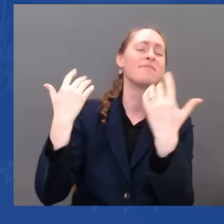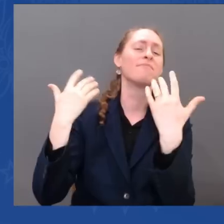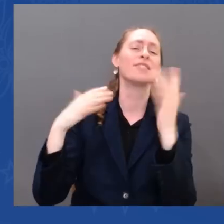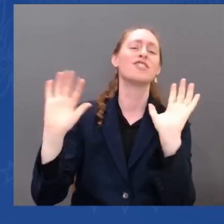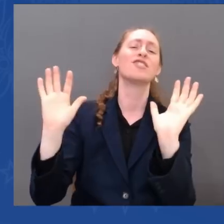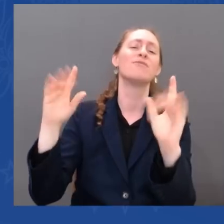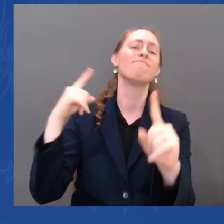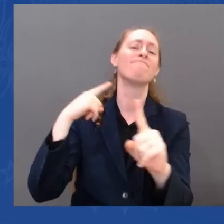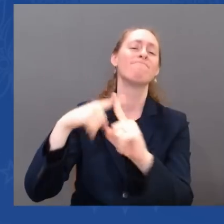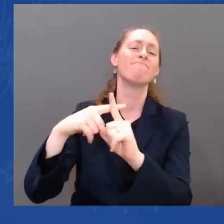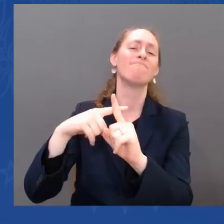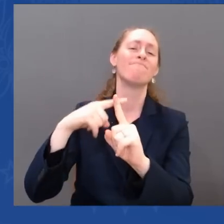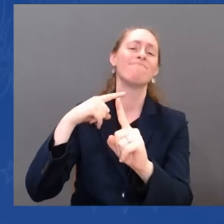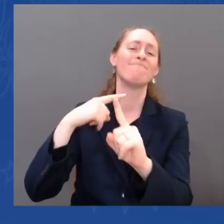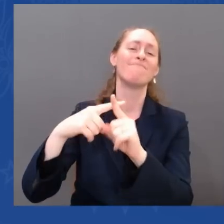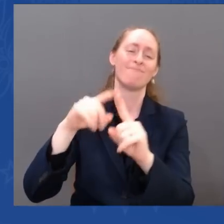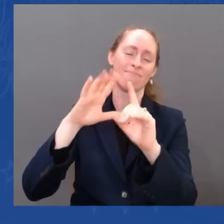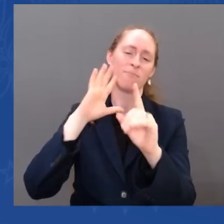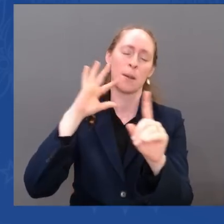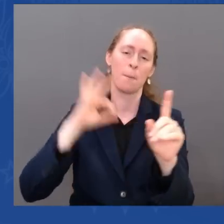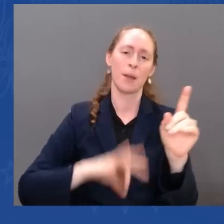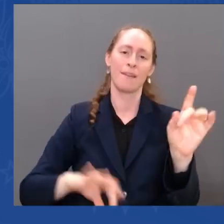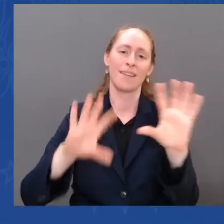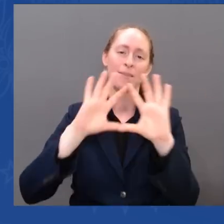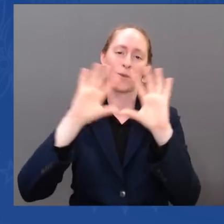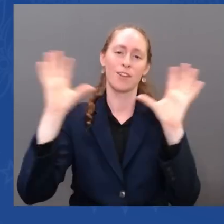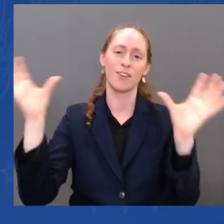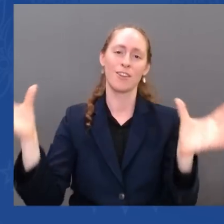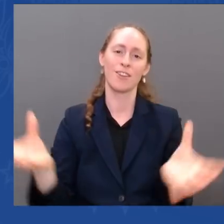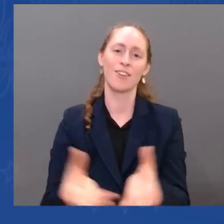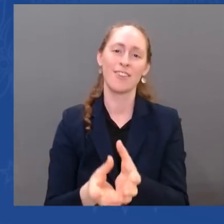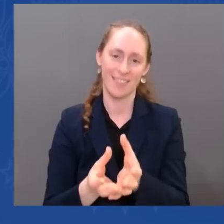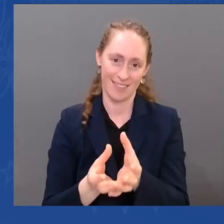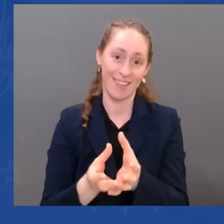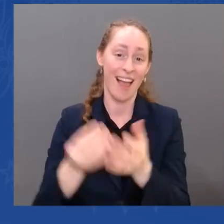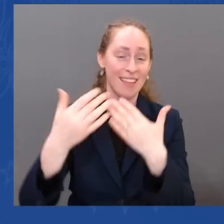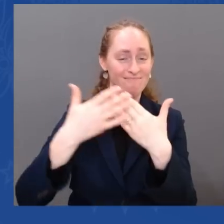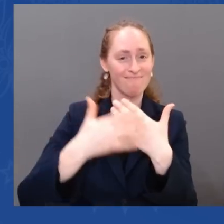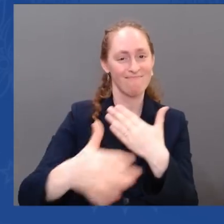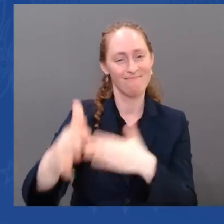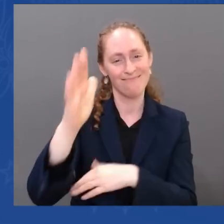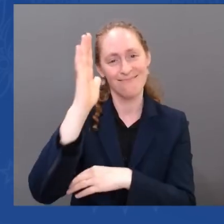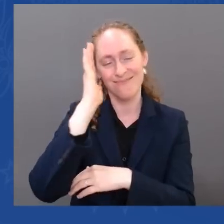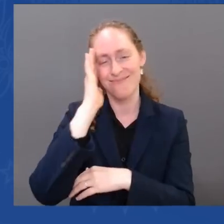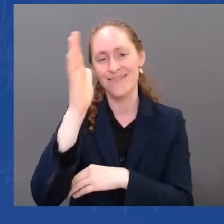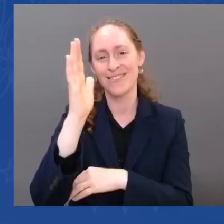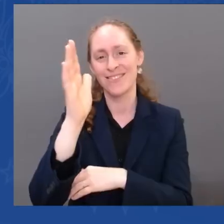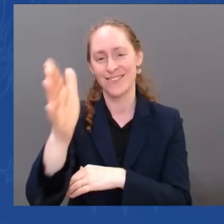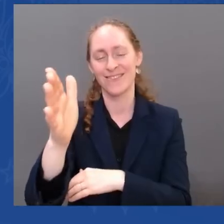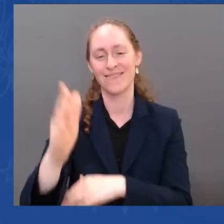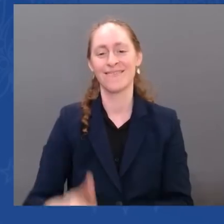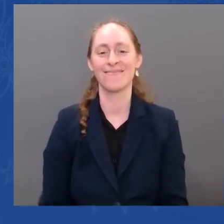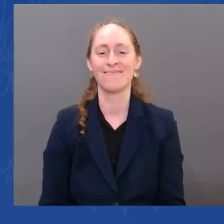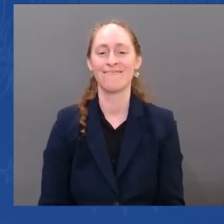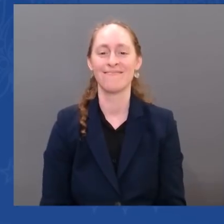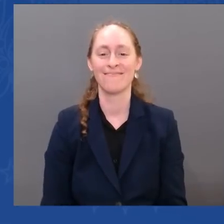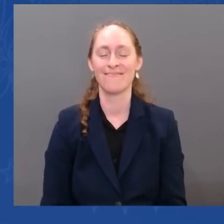Greece. They were all spring of democratic values and the wellspring of the Western civilization.